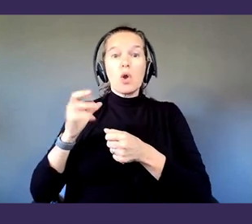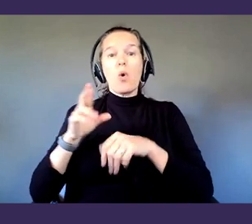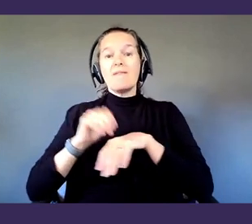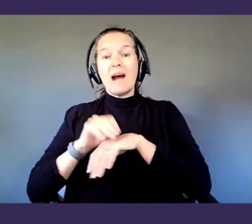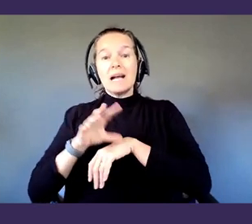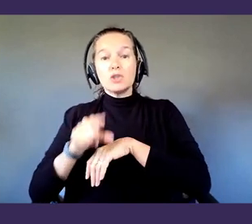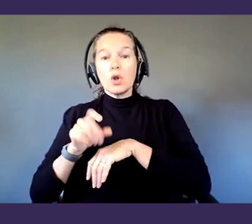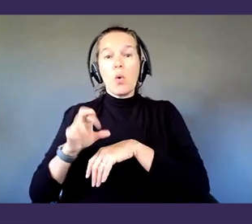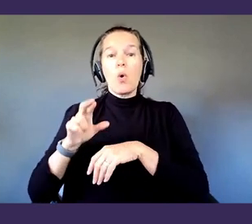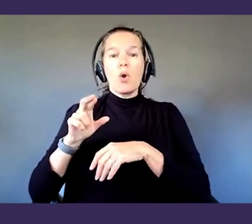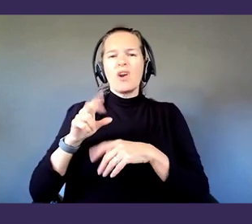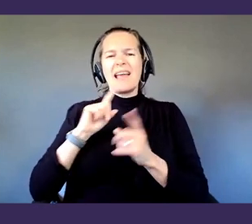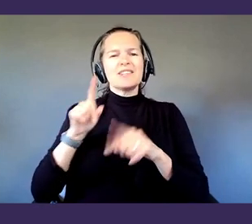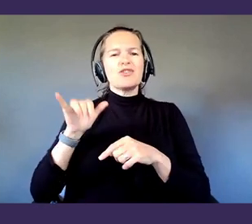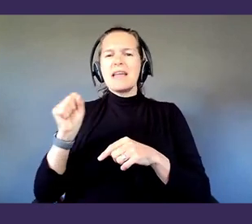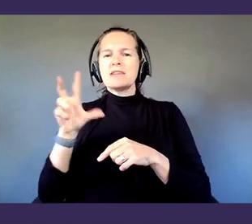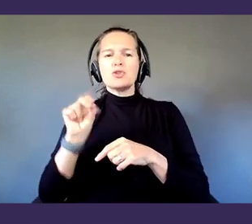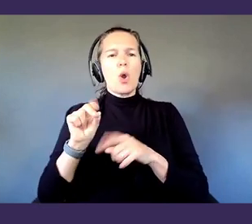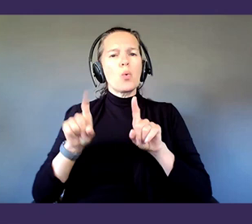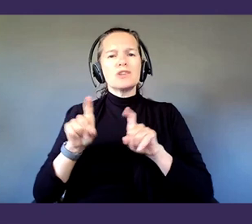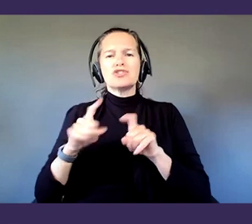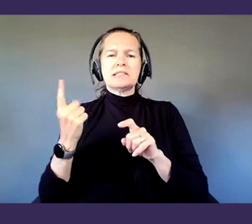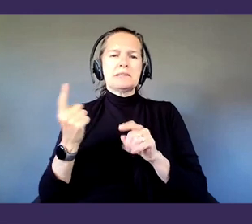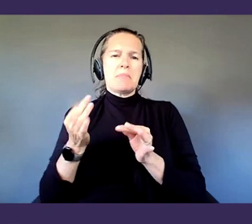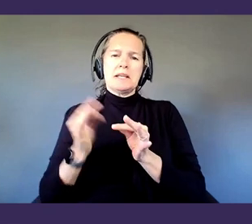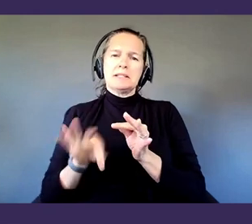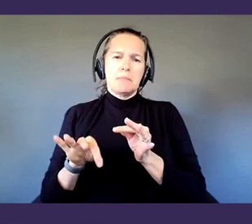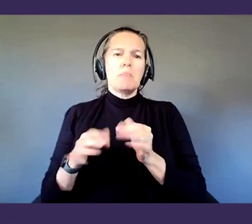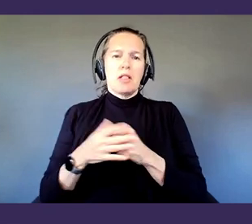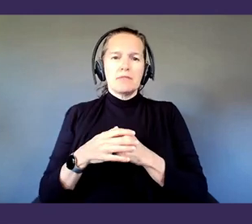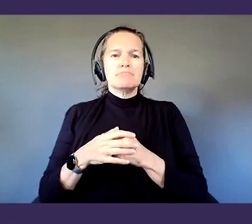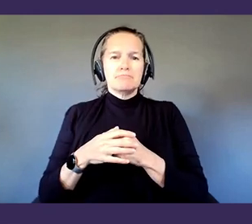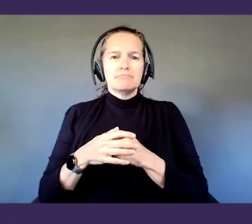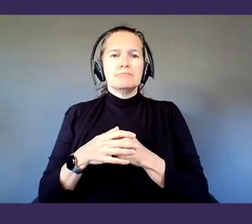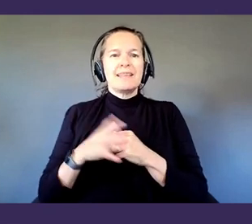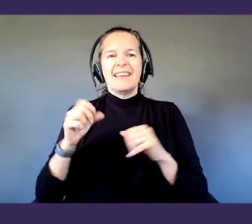are very simple one. (Karla making noise) Yes, come in.